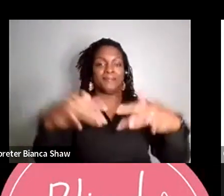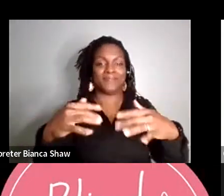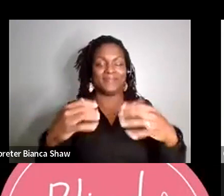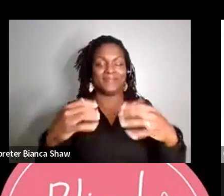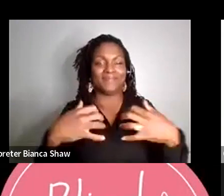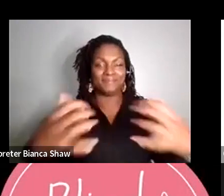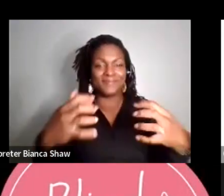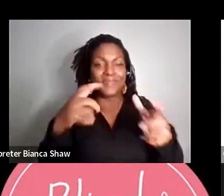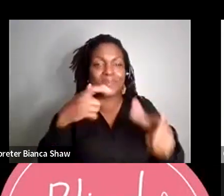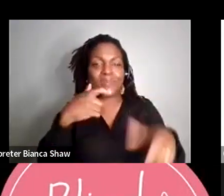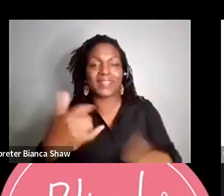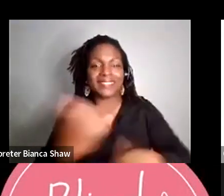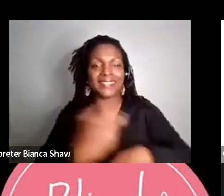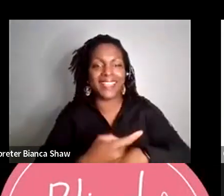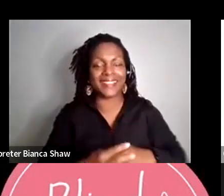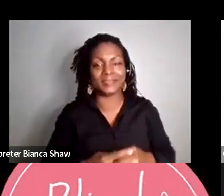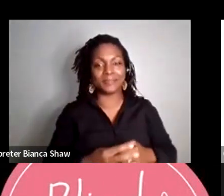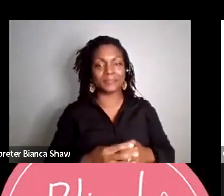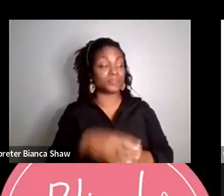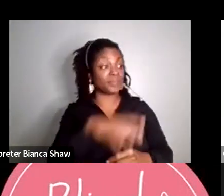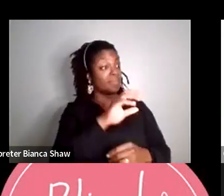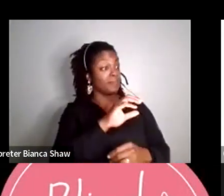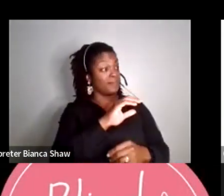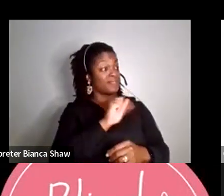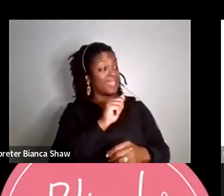Sandra Emmanuel? if you wouldn't mind unmuting?